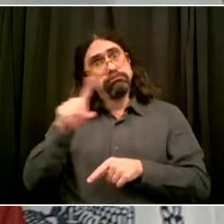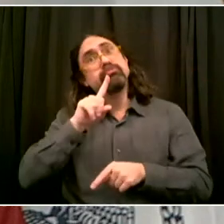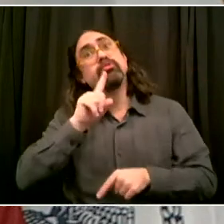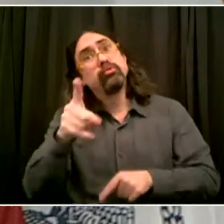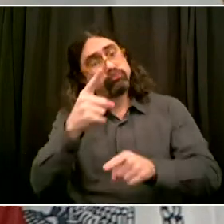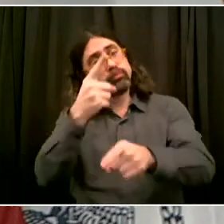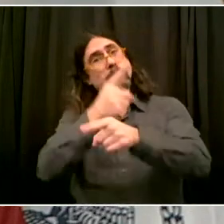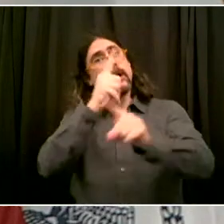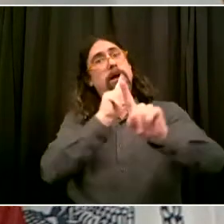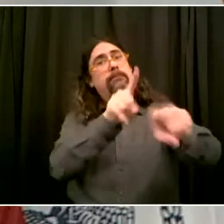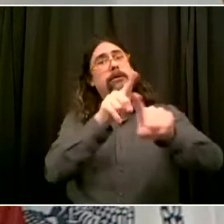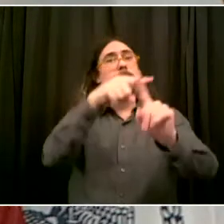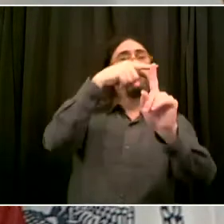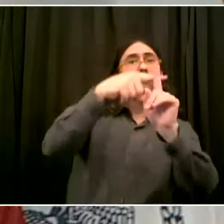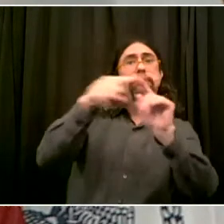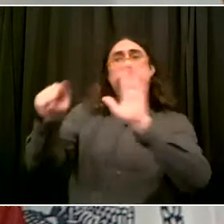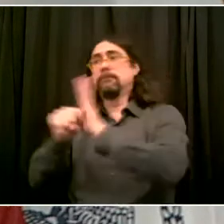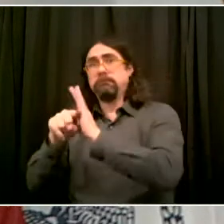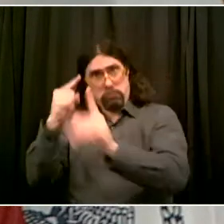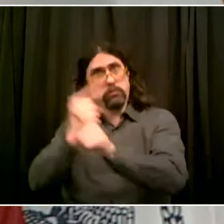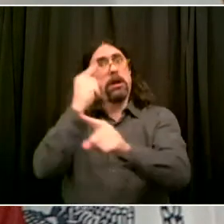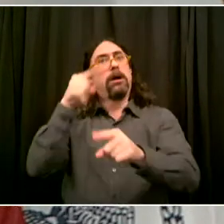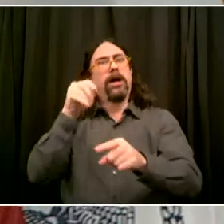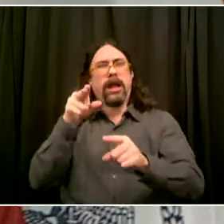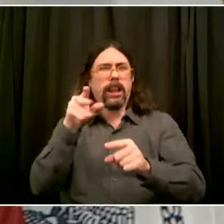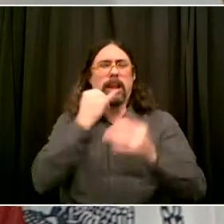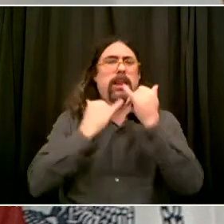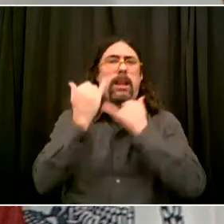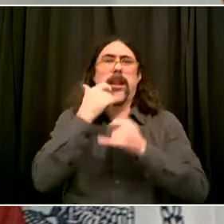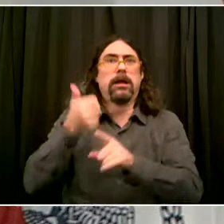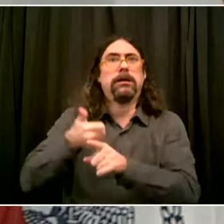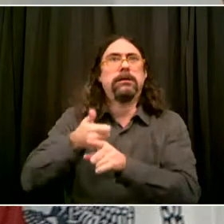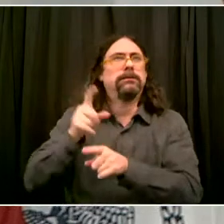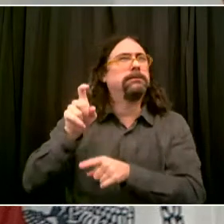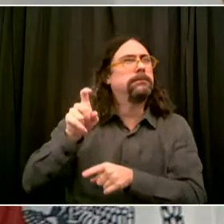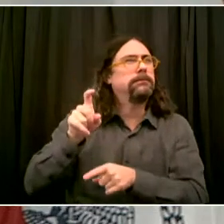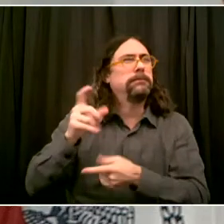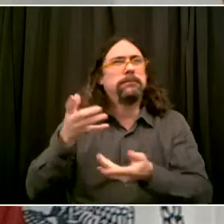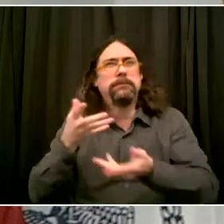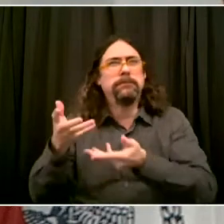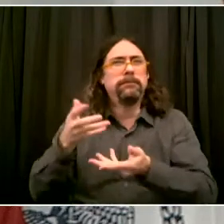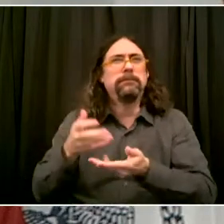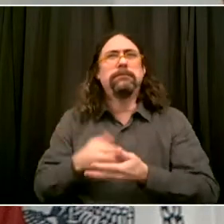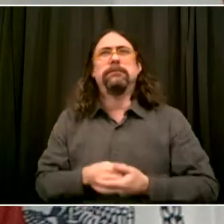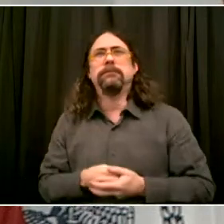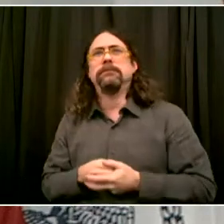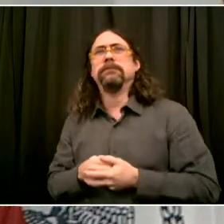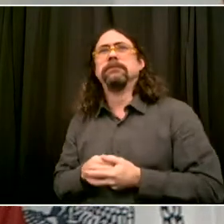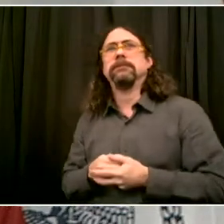I LOOK AT A LOT OF WAYS WERE GOING TO ULLMTIAATELY WIN THIS BATTLE FOR RAPID TETESTS ASH ALWAYS BEEN A BIT OF A